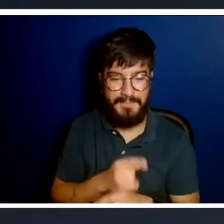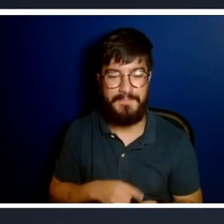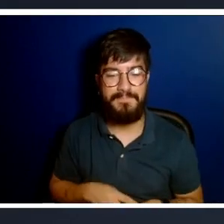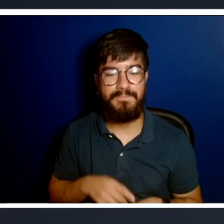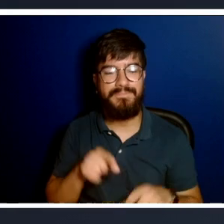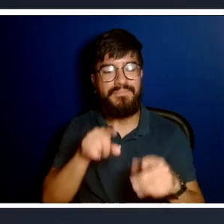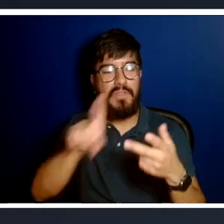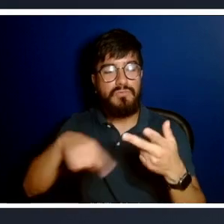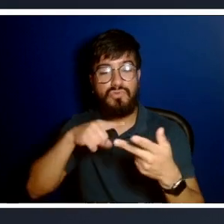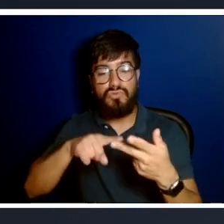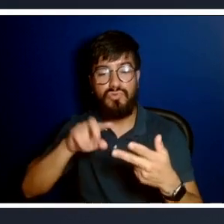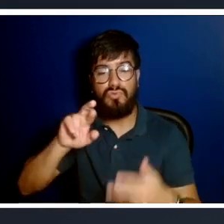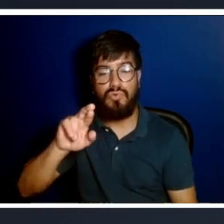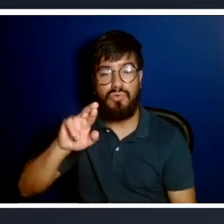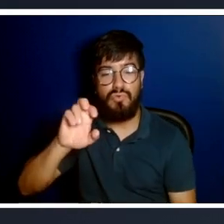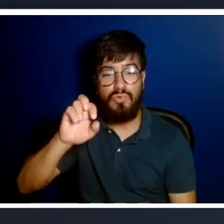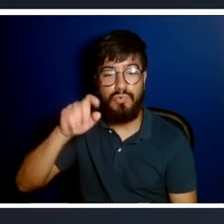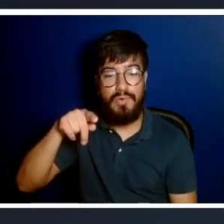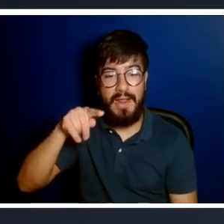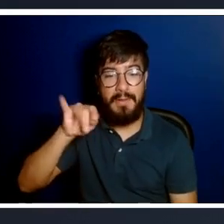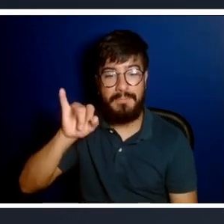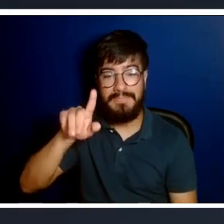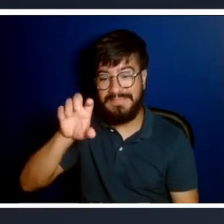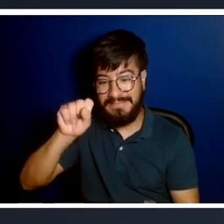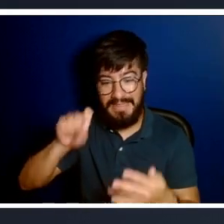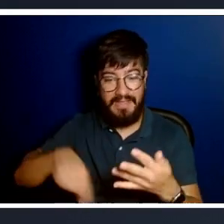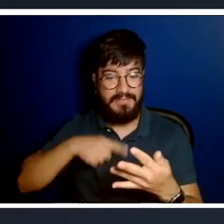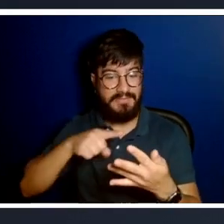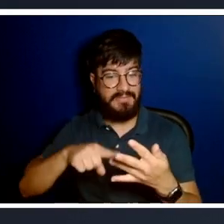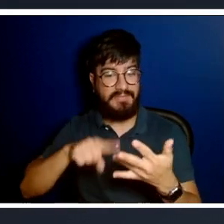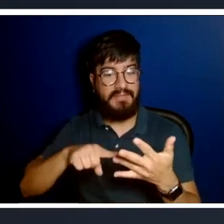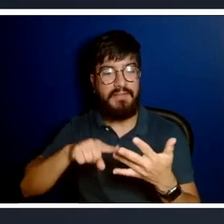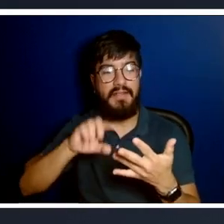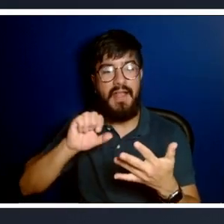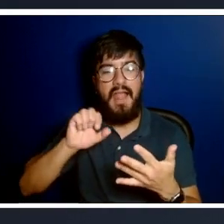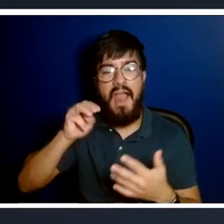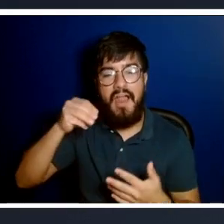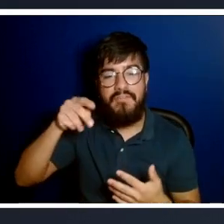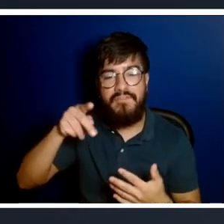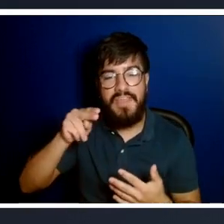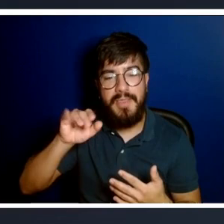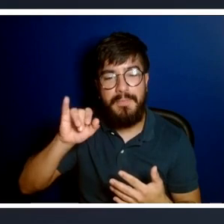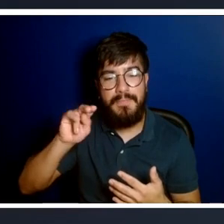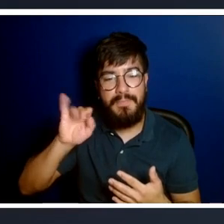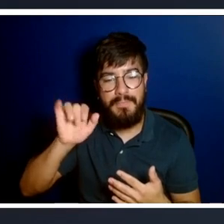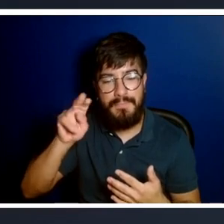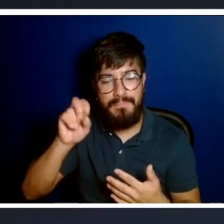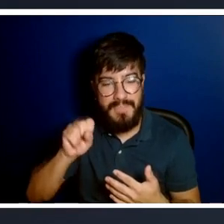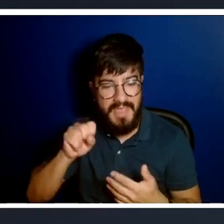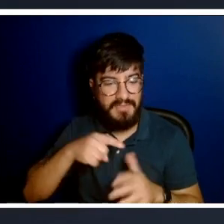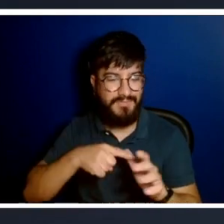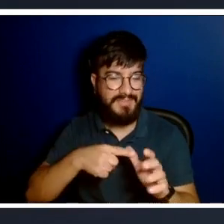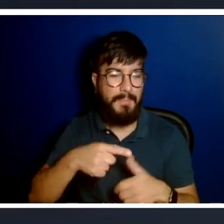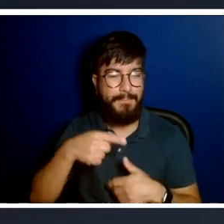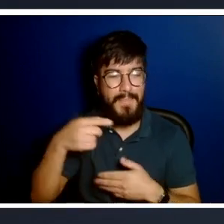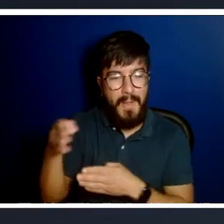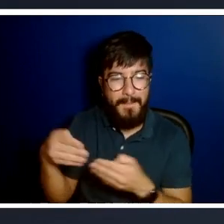Panamanian golden frog, our corn snake, and then as well as mossy frog and my favorite California